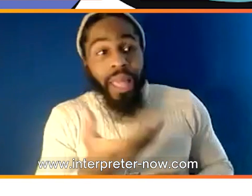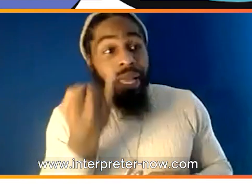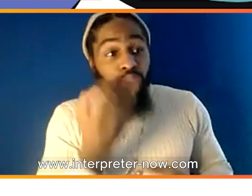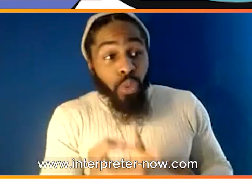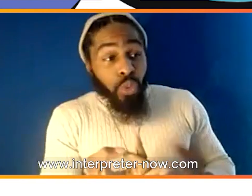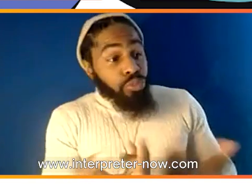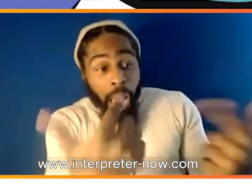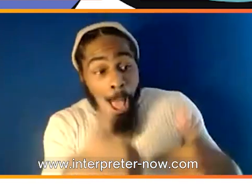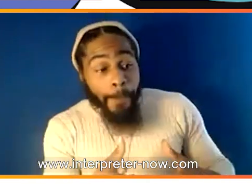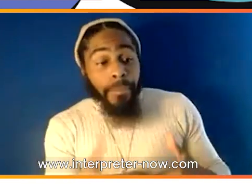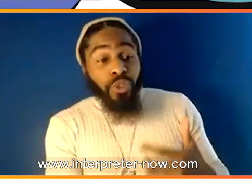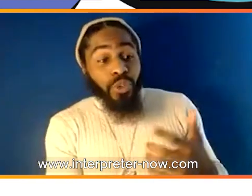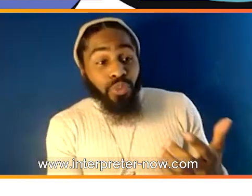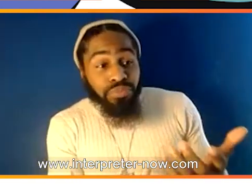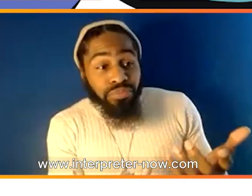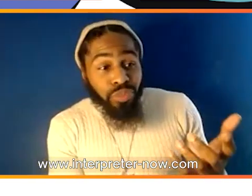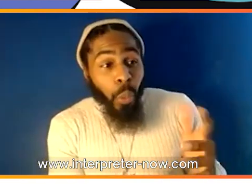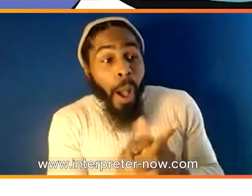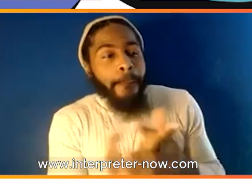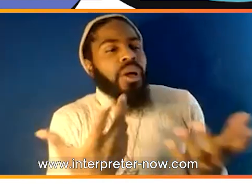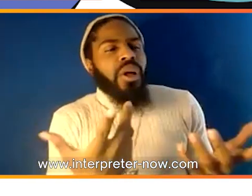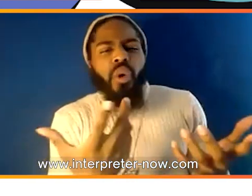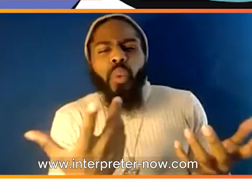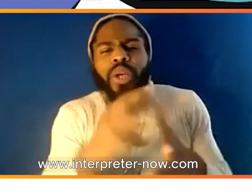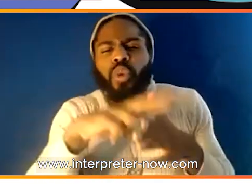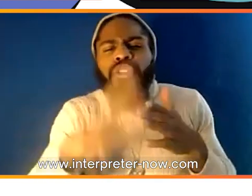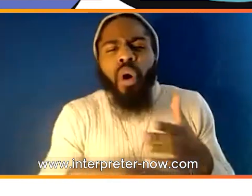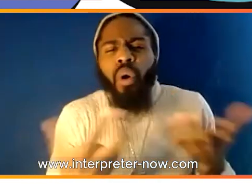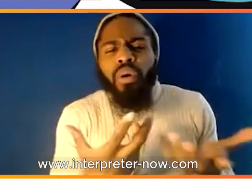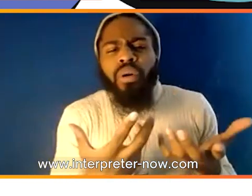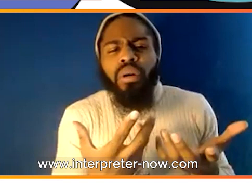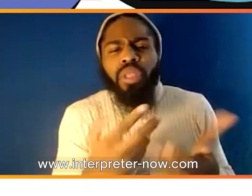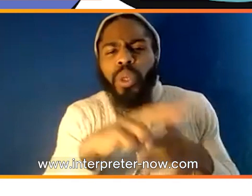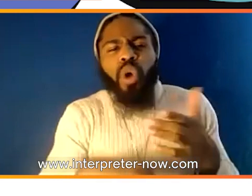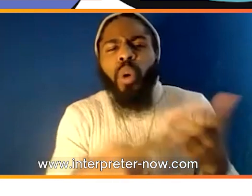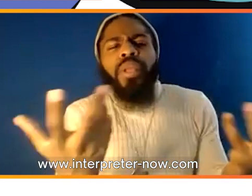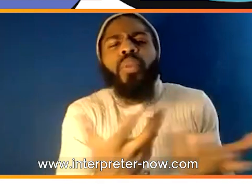or you decide to invest any time in learning about this, what is the outcome? The outcome